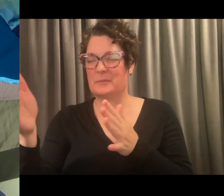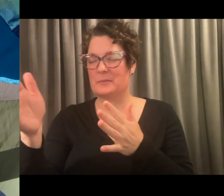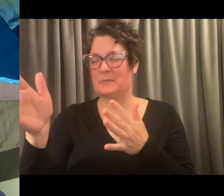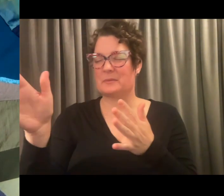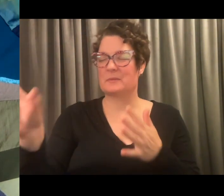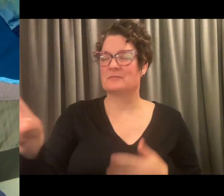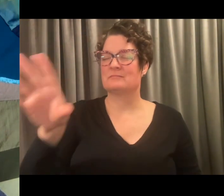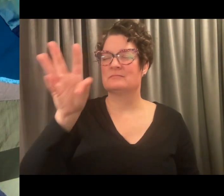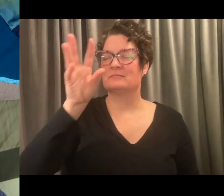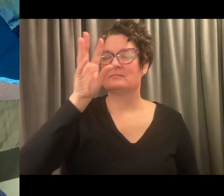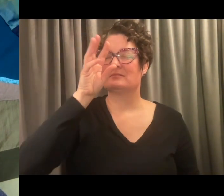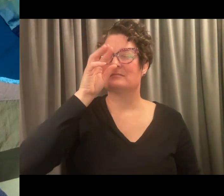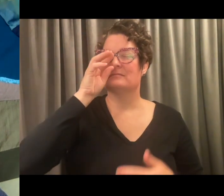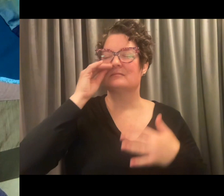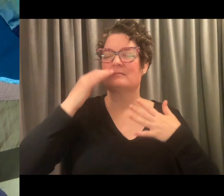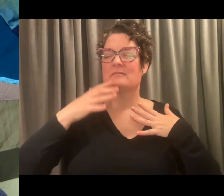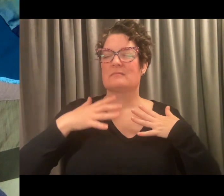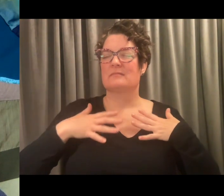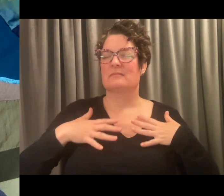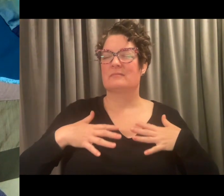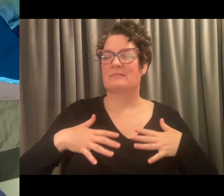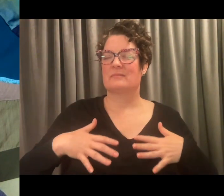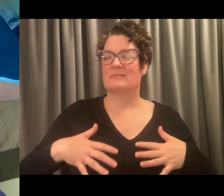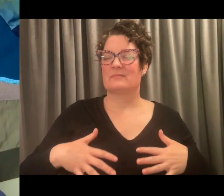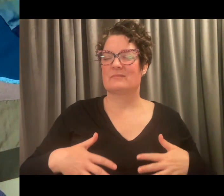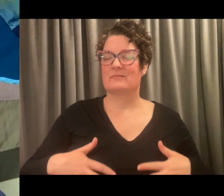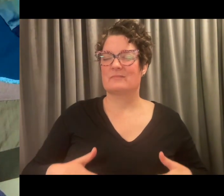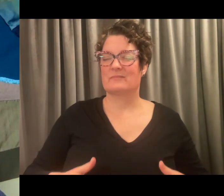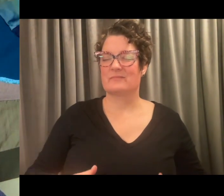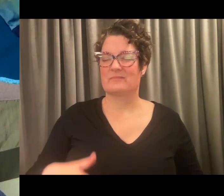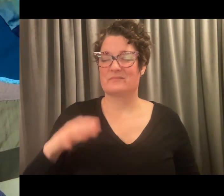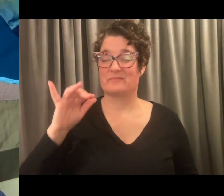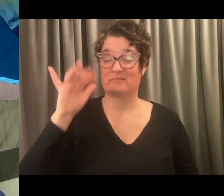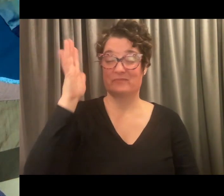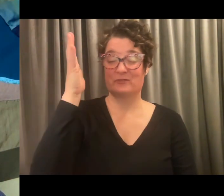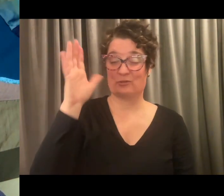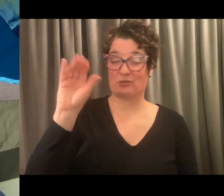Cottonwood is from the genus populus, which means people's tree,